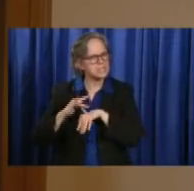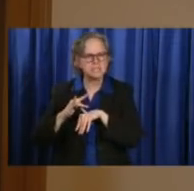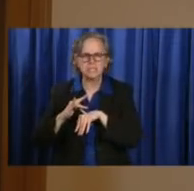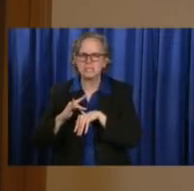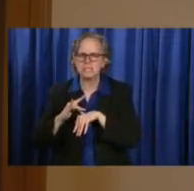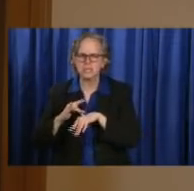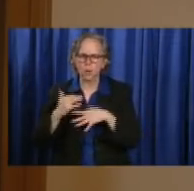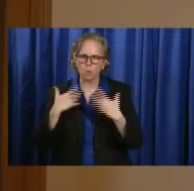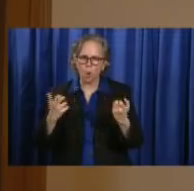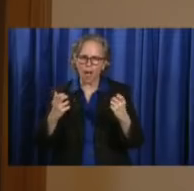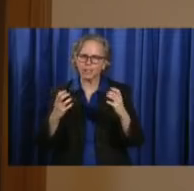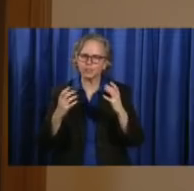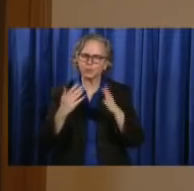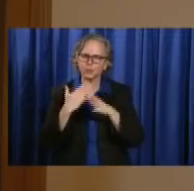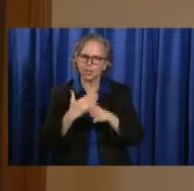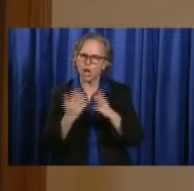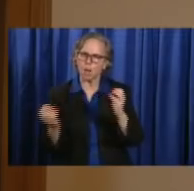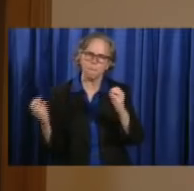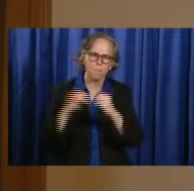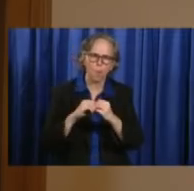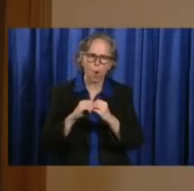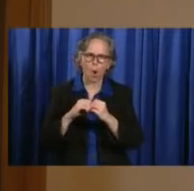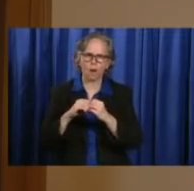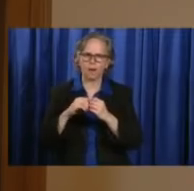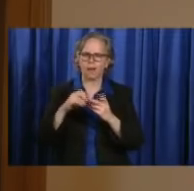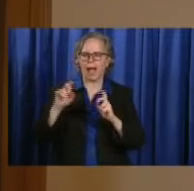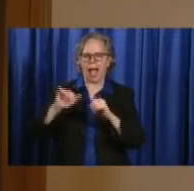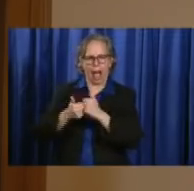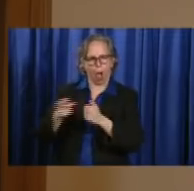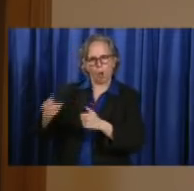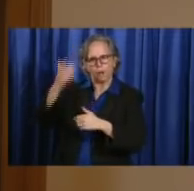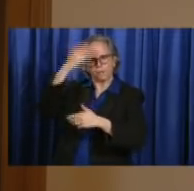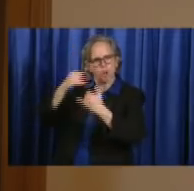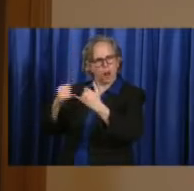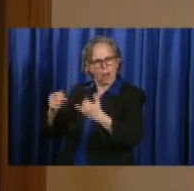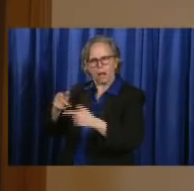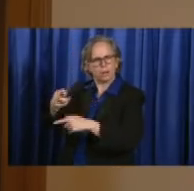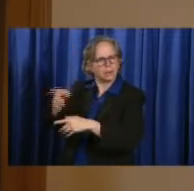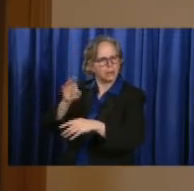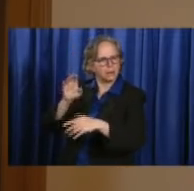BEING SUCCESSFUL BUT NOT SEEING ANYTHING YET, MAYBE NOT TELLING